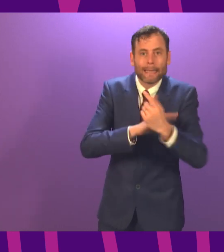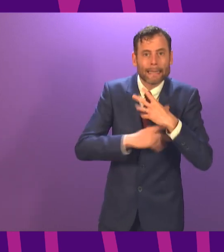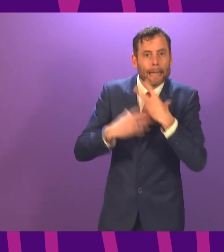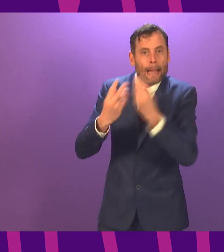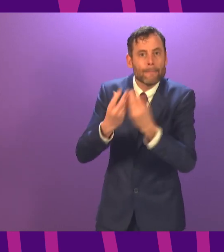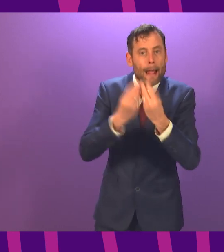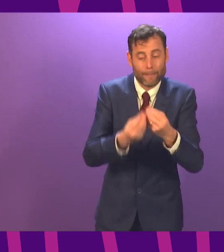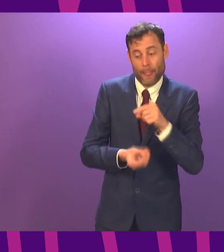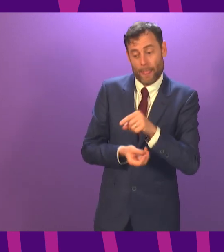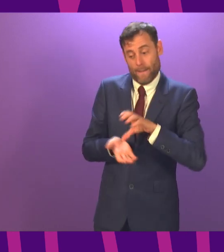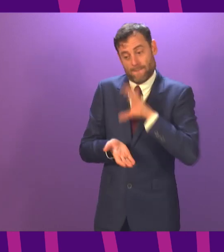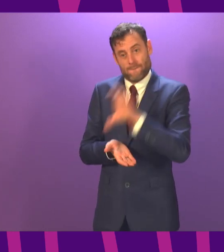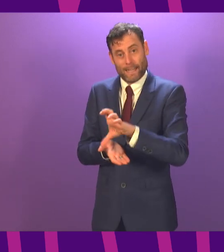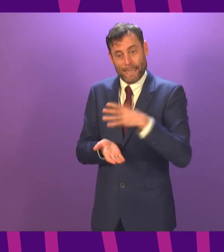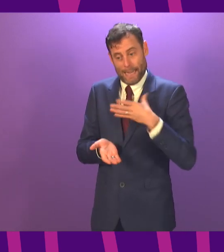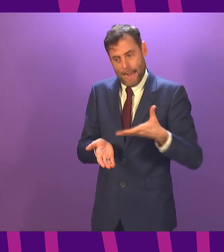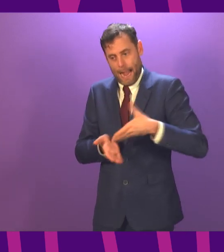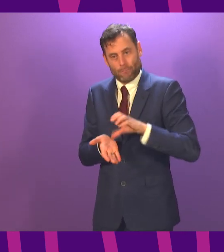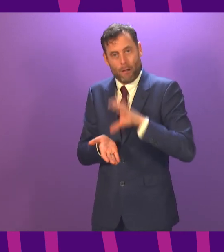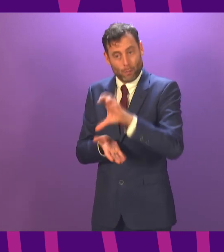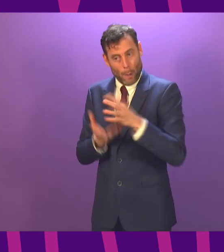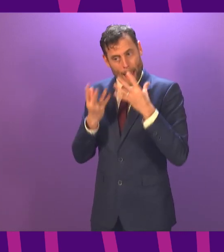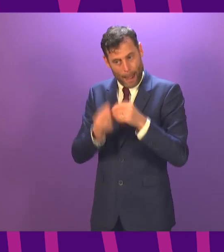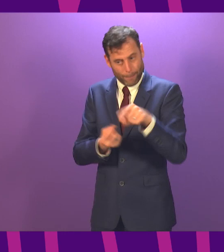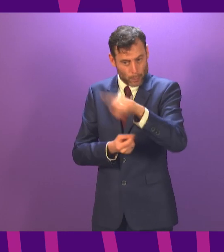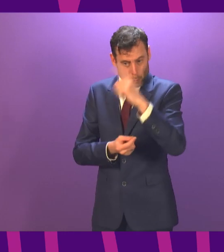increased funding to the health and care sector, to help it to deal with Covid.